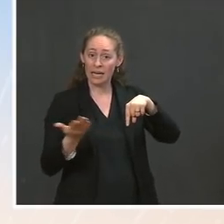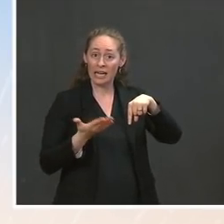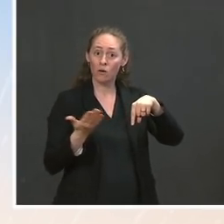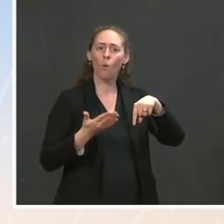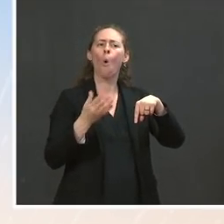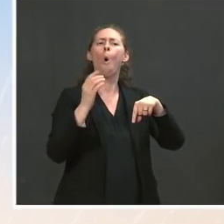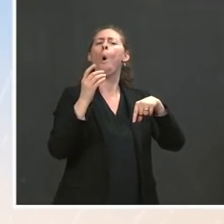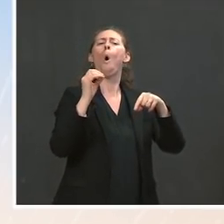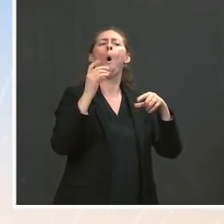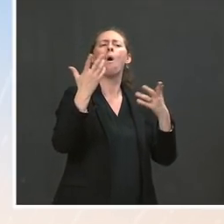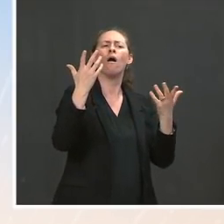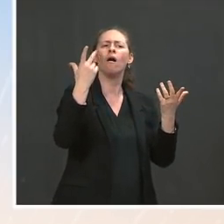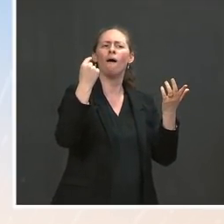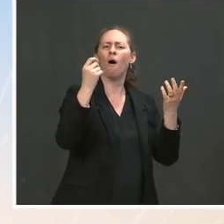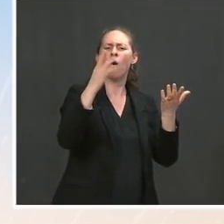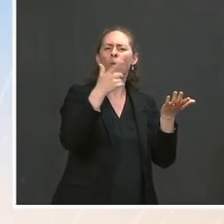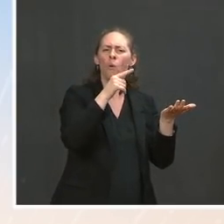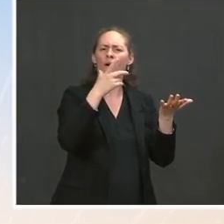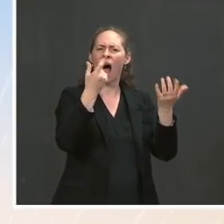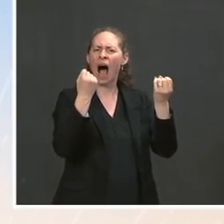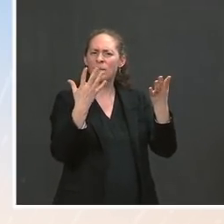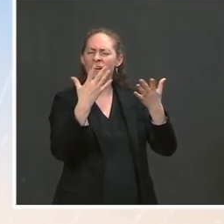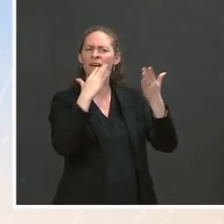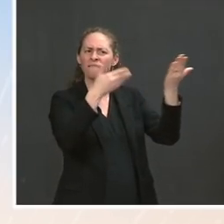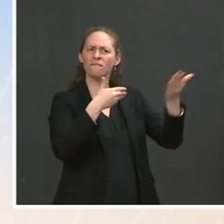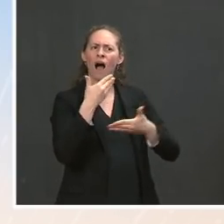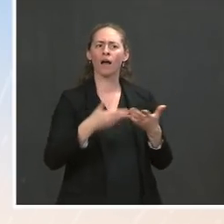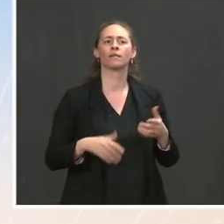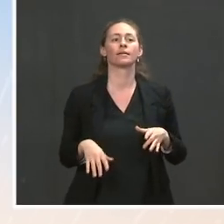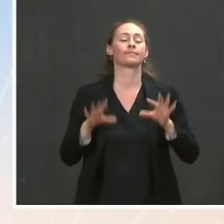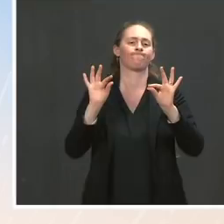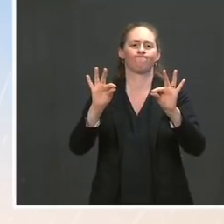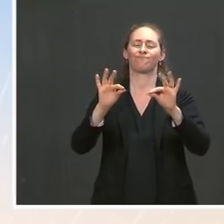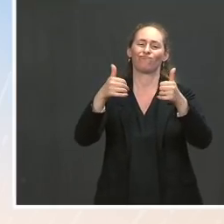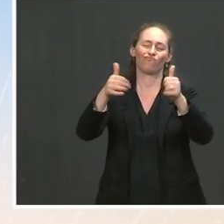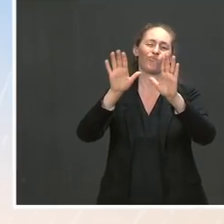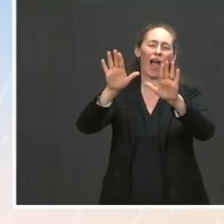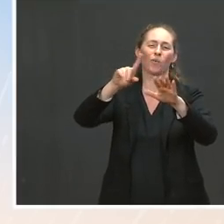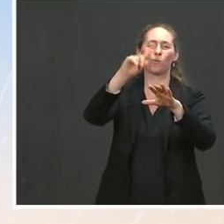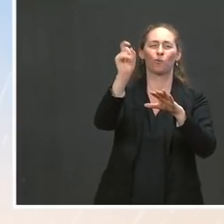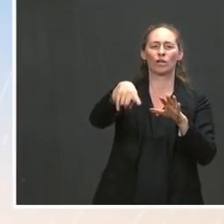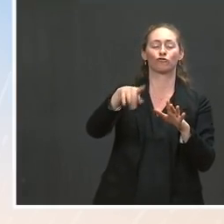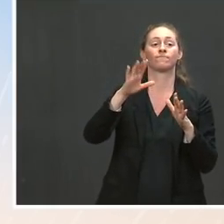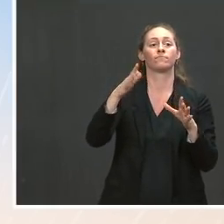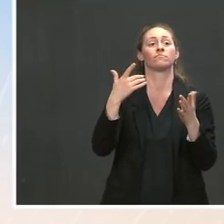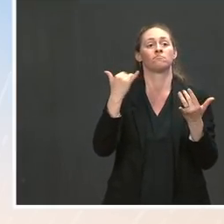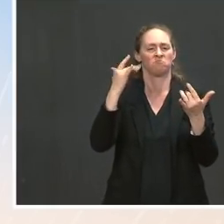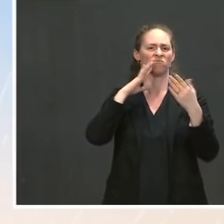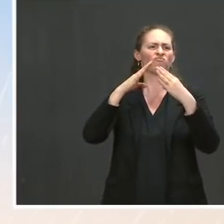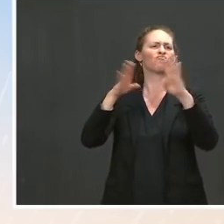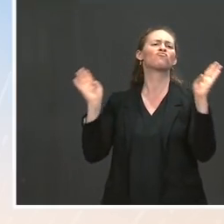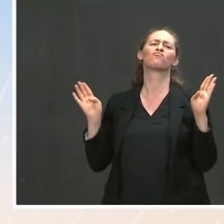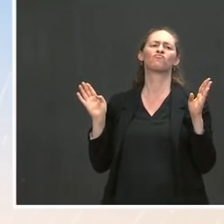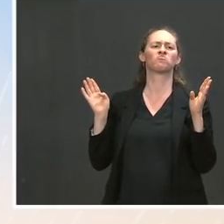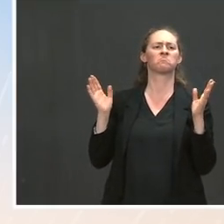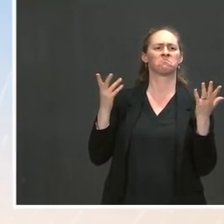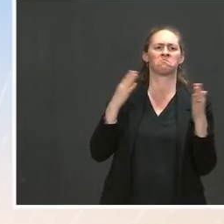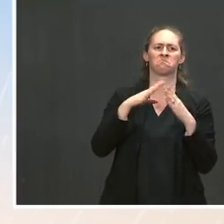Ms. Psaki: That's a great question. There's not -- It's something he talked about broadly on the campaign trail. I don't have any additional details at this point in time.